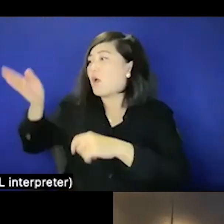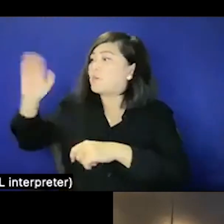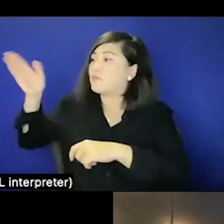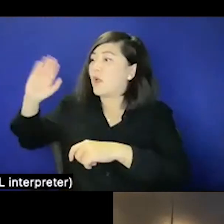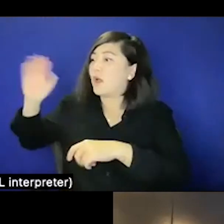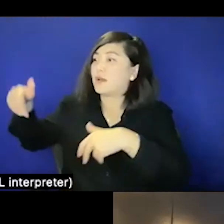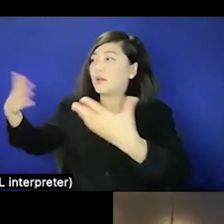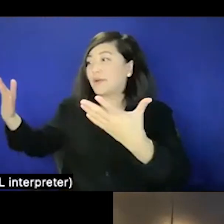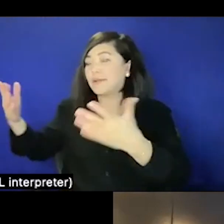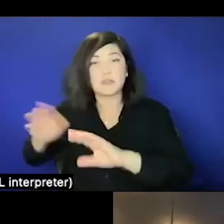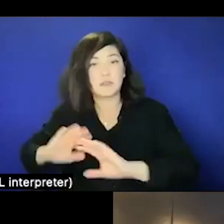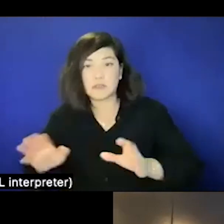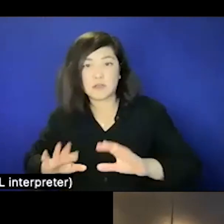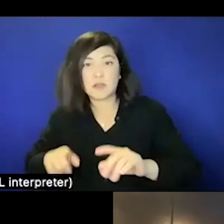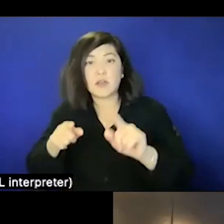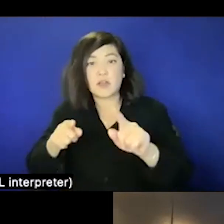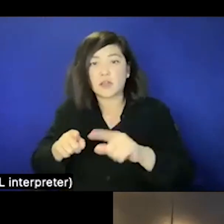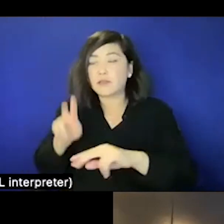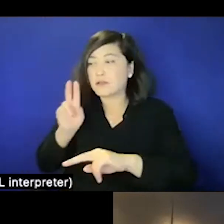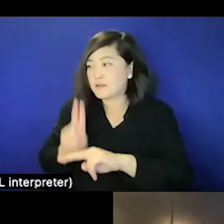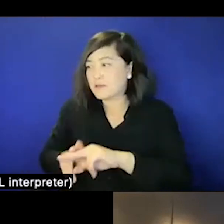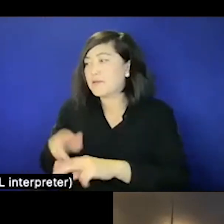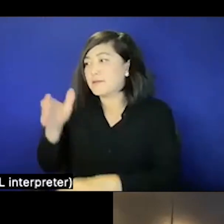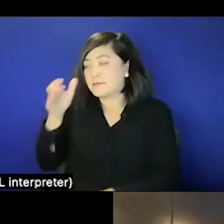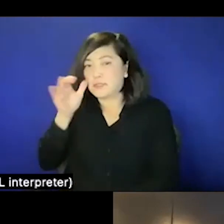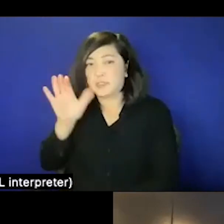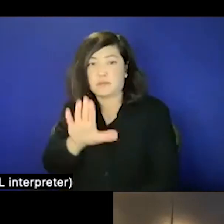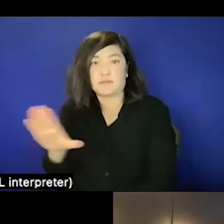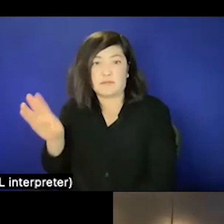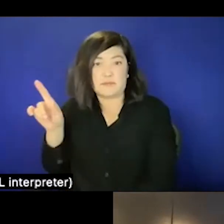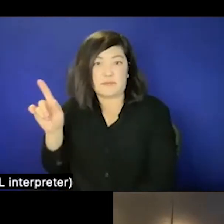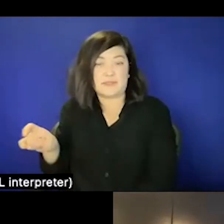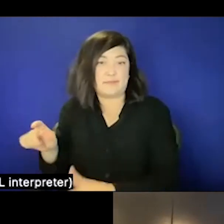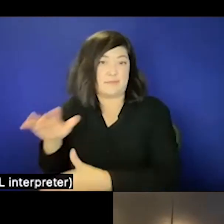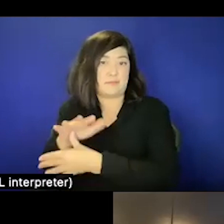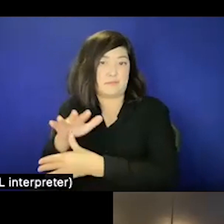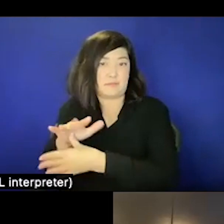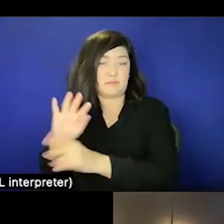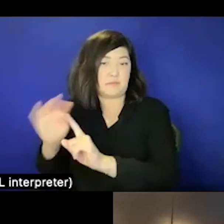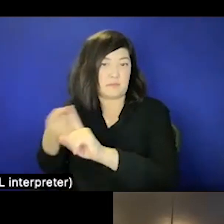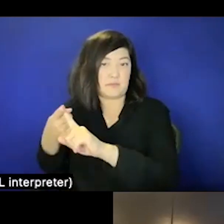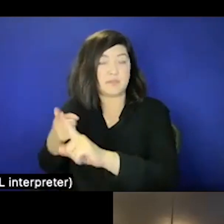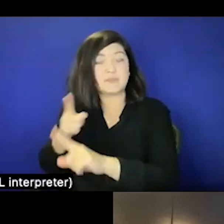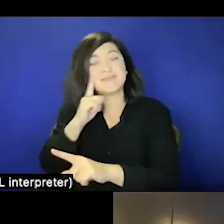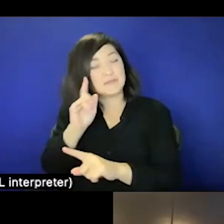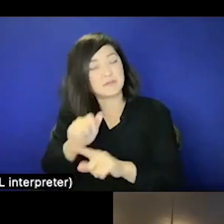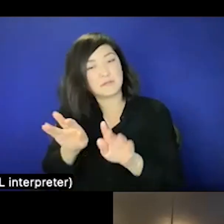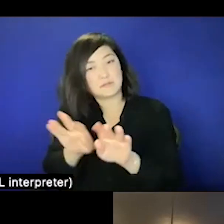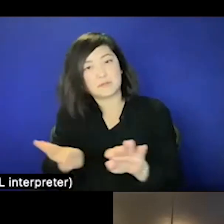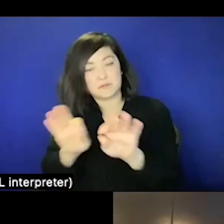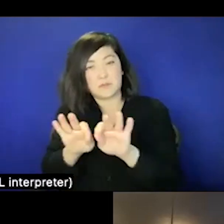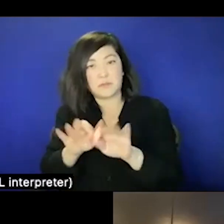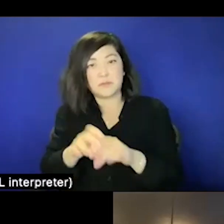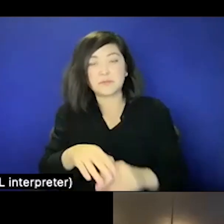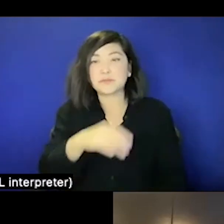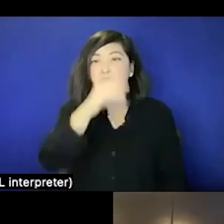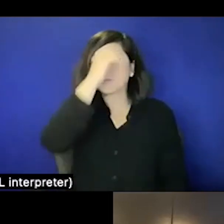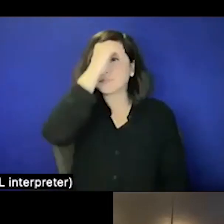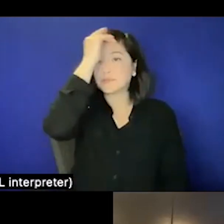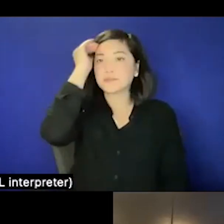think that's a really important place to start. I think people want to be treated with respect.